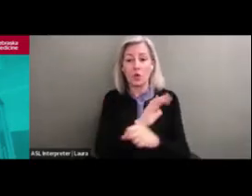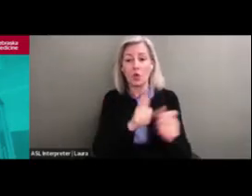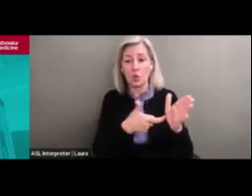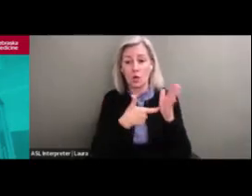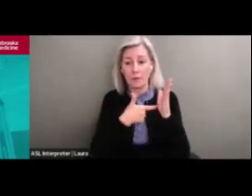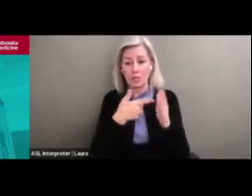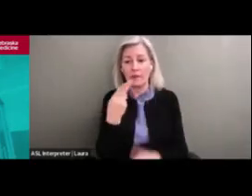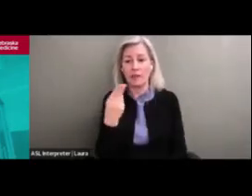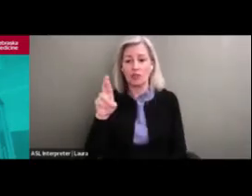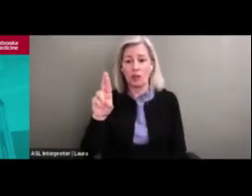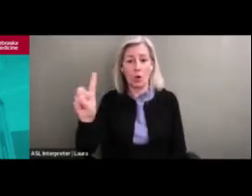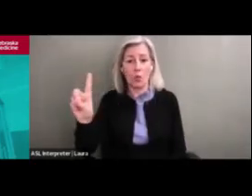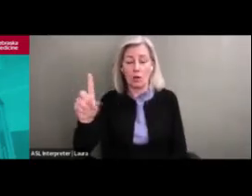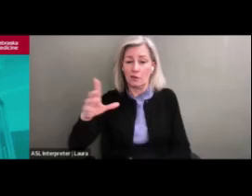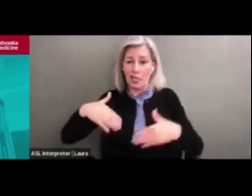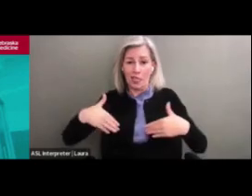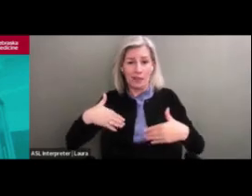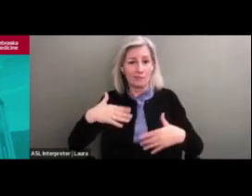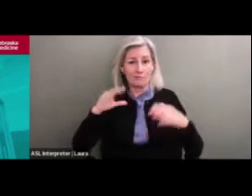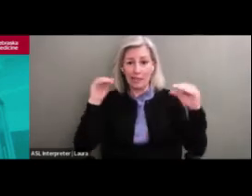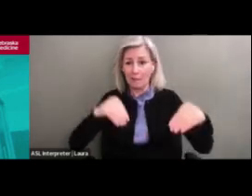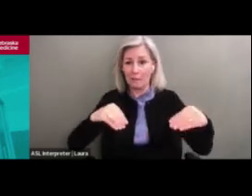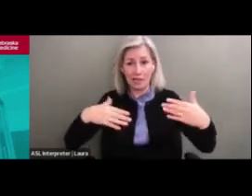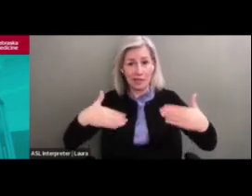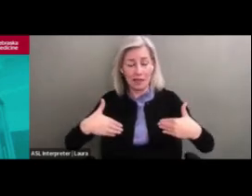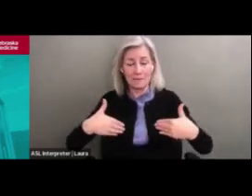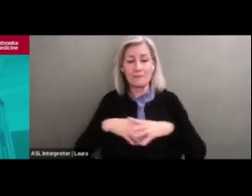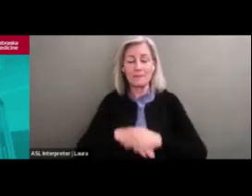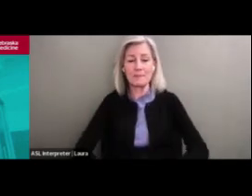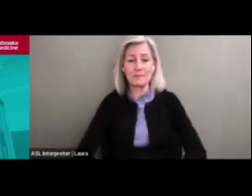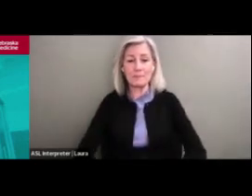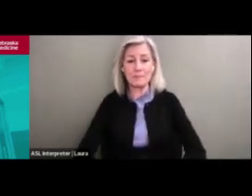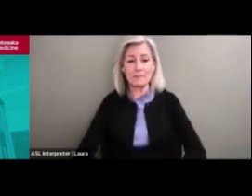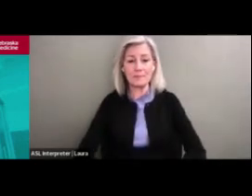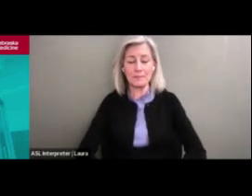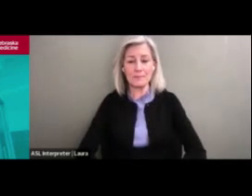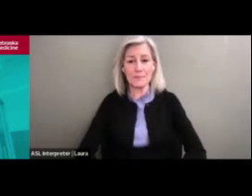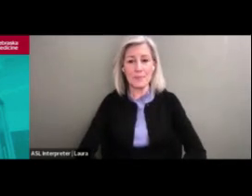Unfortunately, we are already seeing cuts or reductions to Medicaid and Medicaid home and community services,